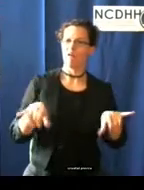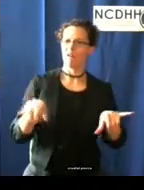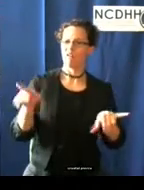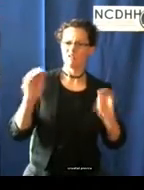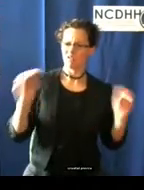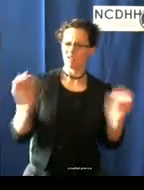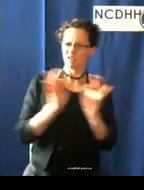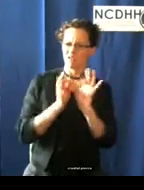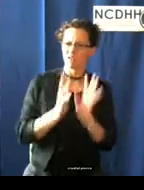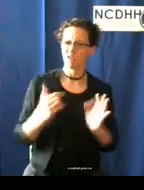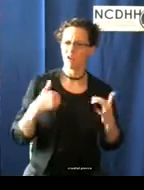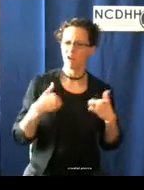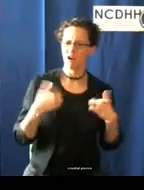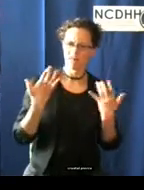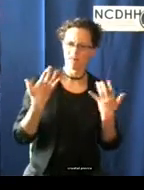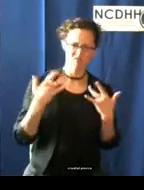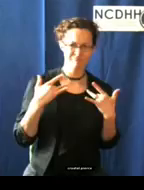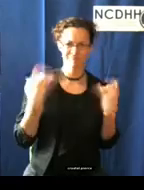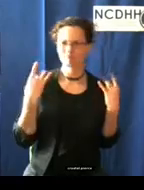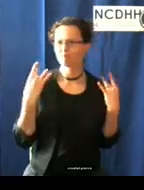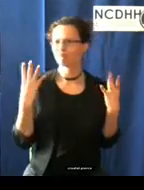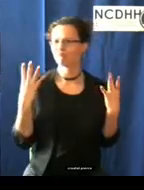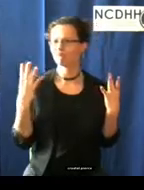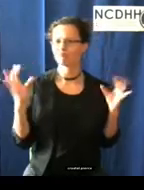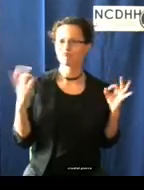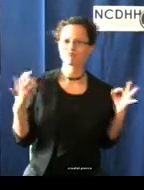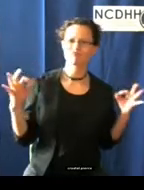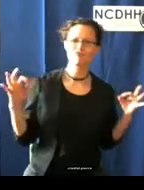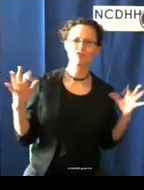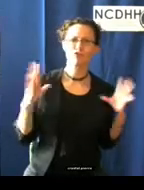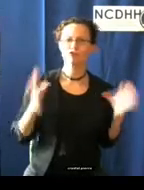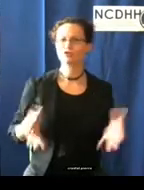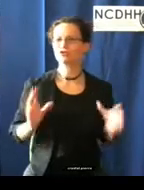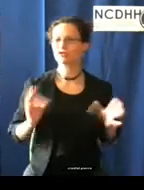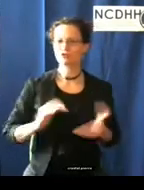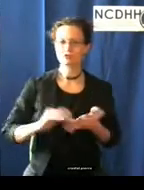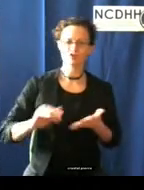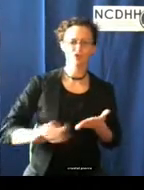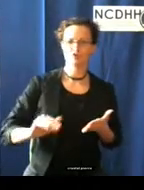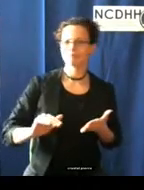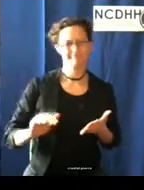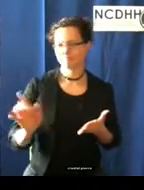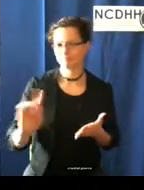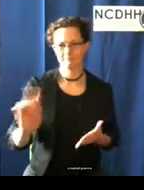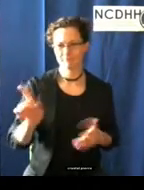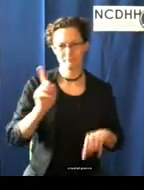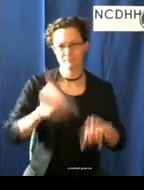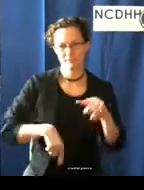MEAN THAT YOU MAY BE EXONERATED FROM THE CHARGES